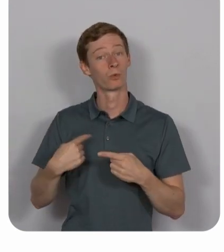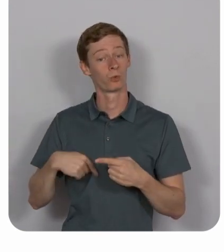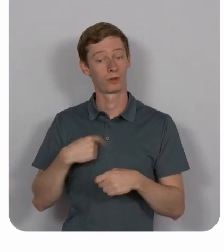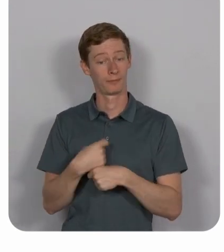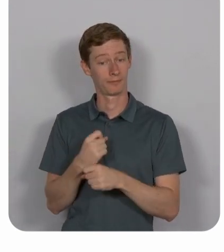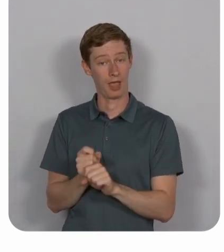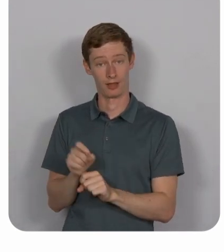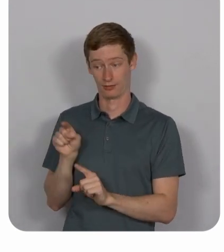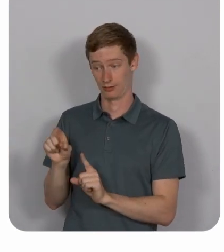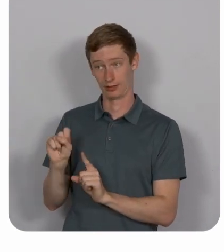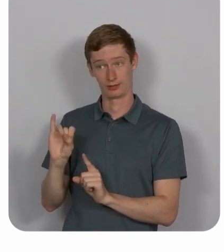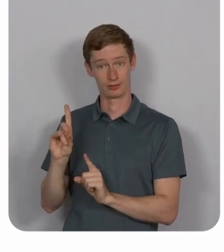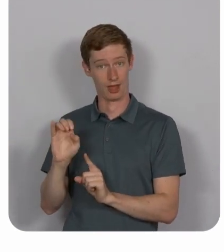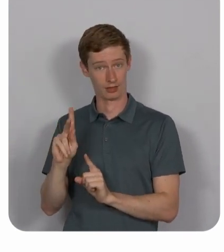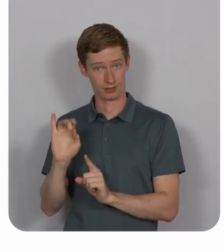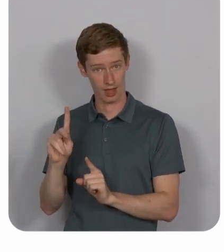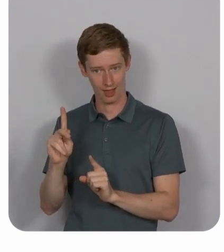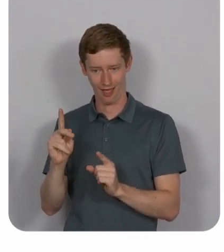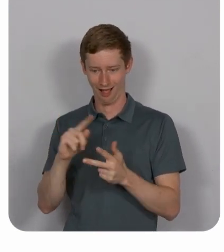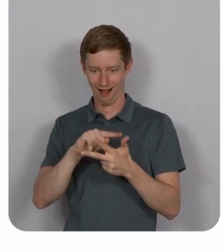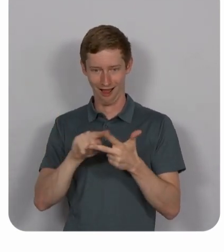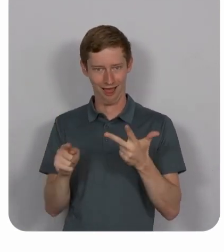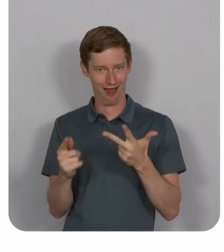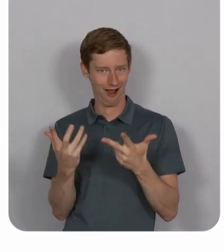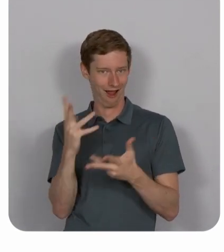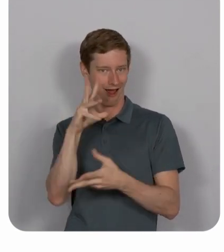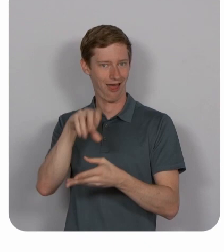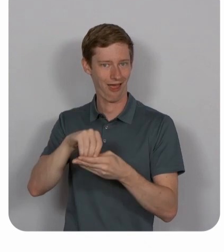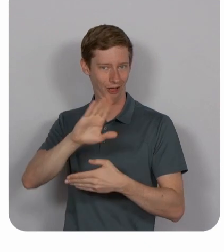we opted for a hybrid method that combined all of those approaches together.